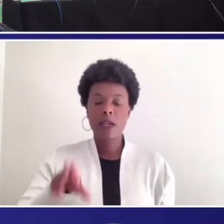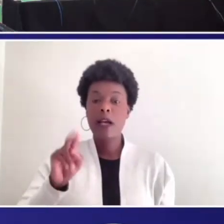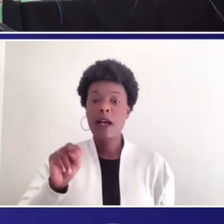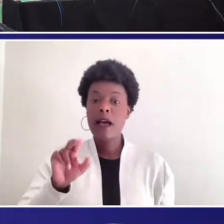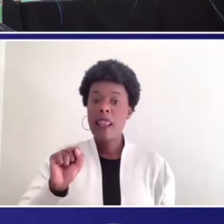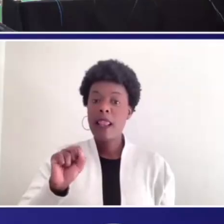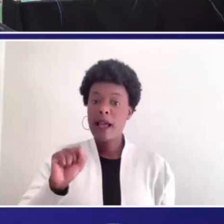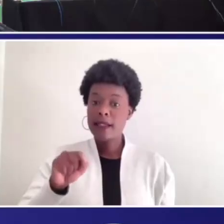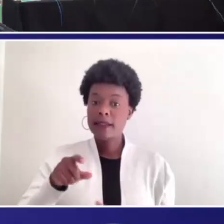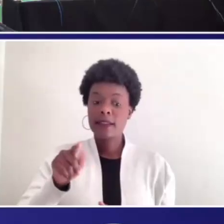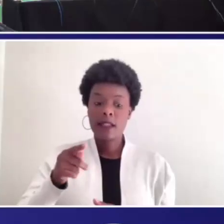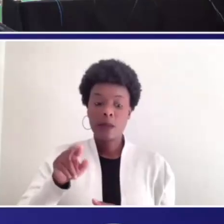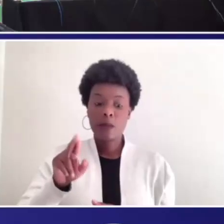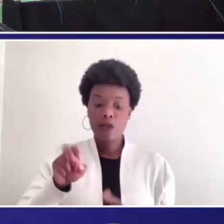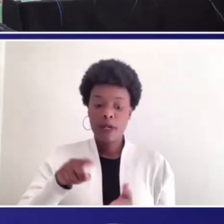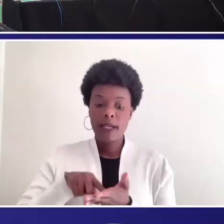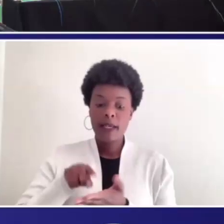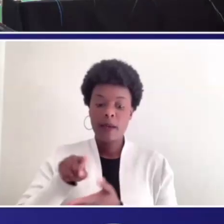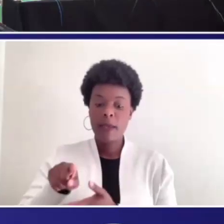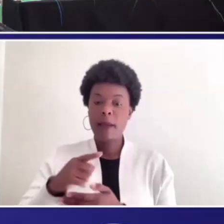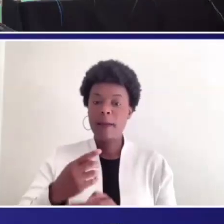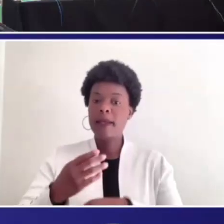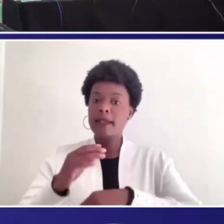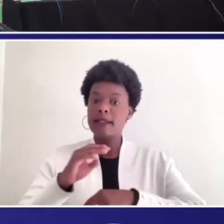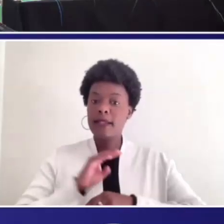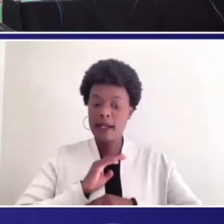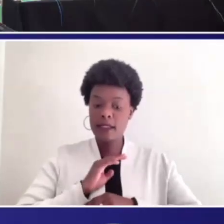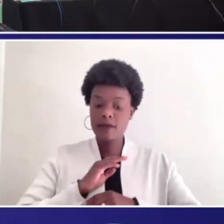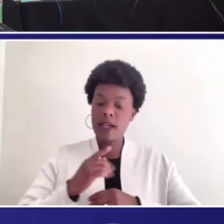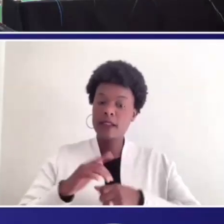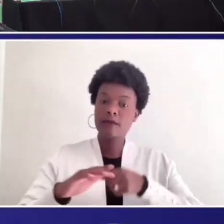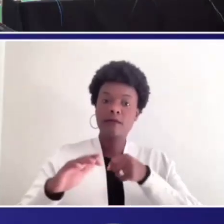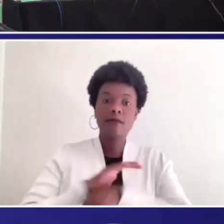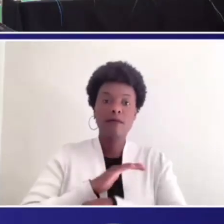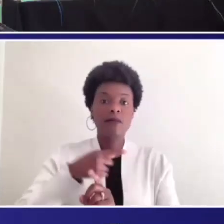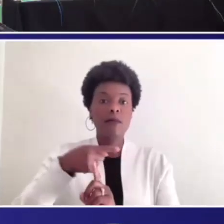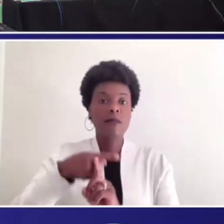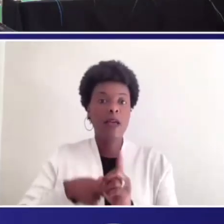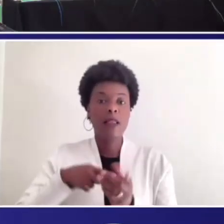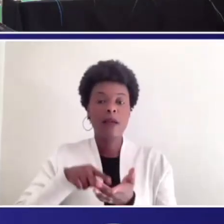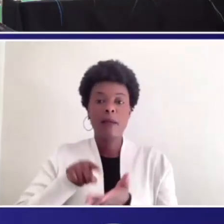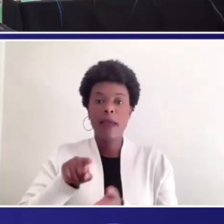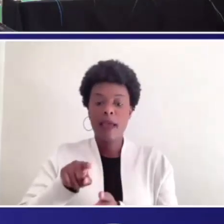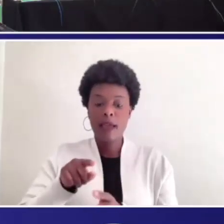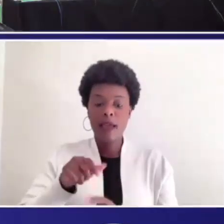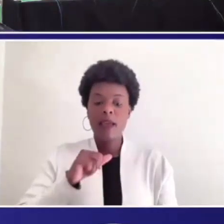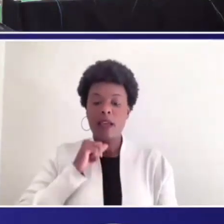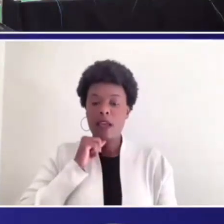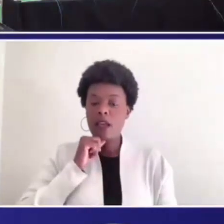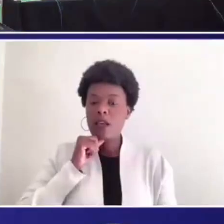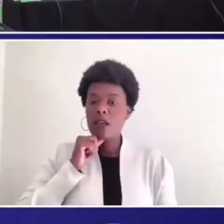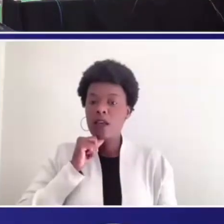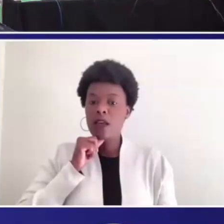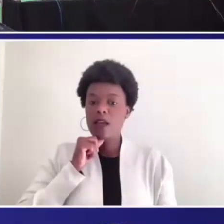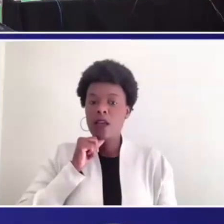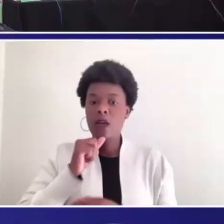satisfies a whole month's payment, it would not be applied -- it would not push out the due date.